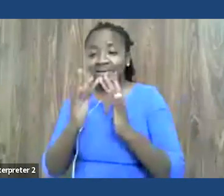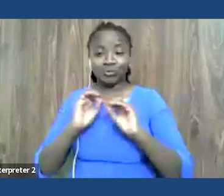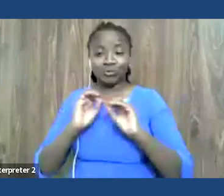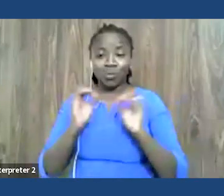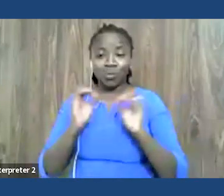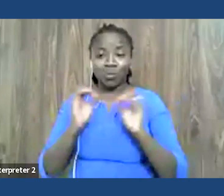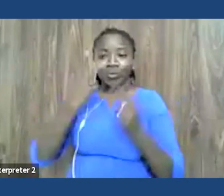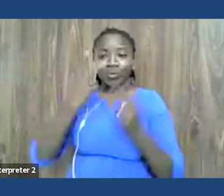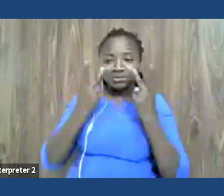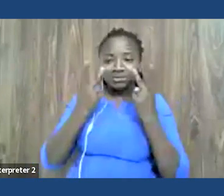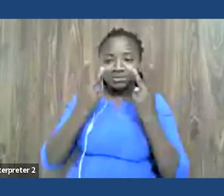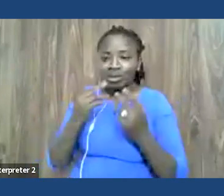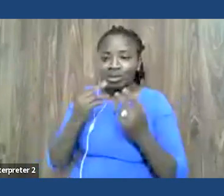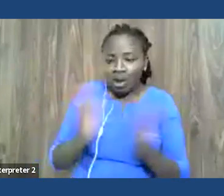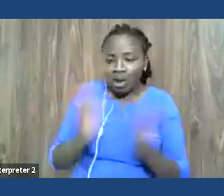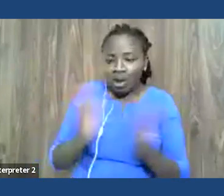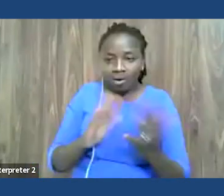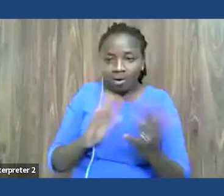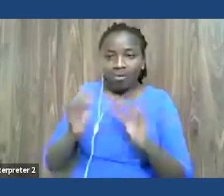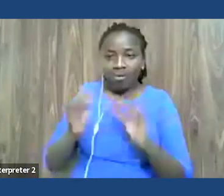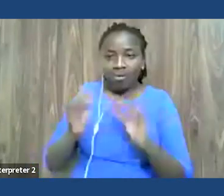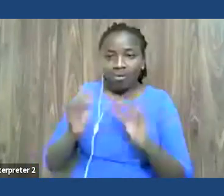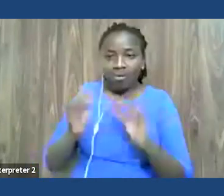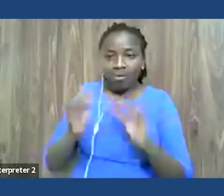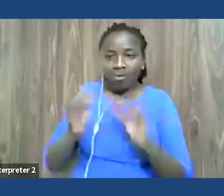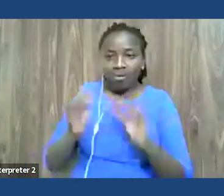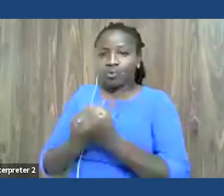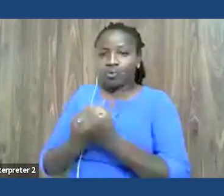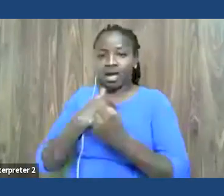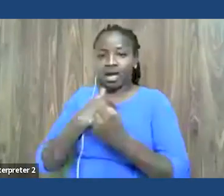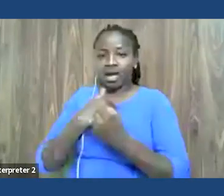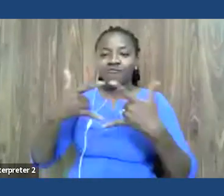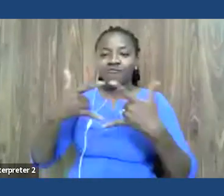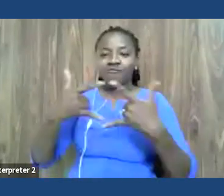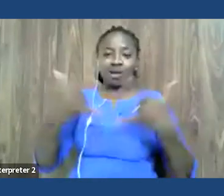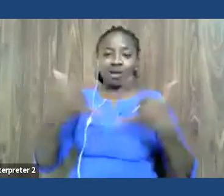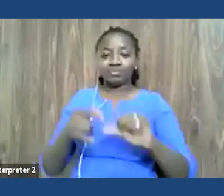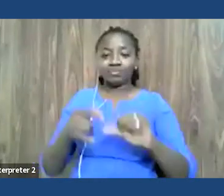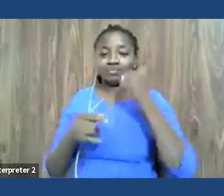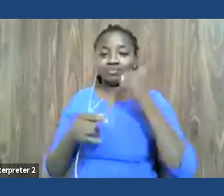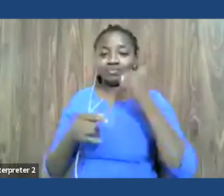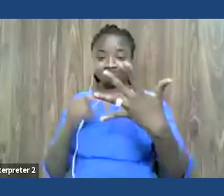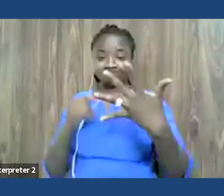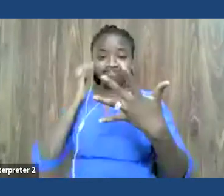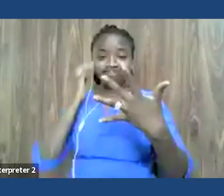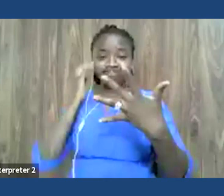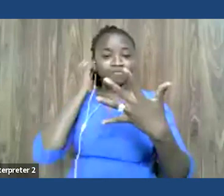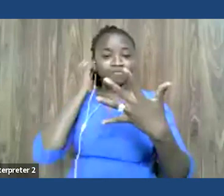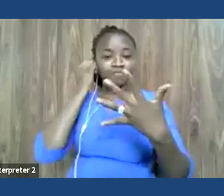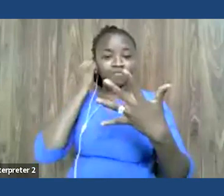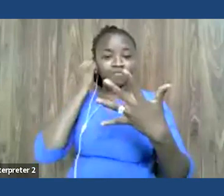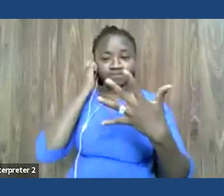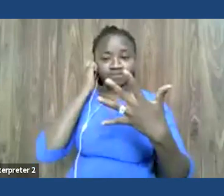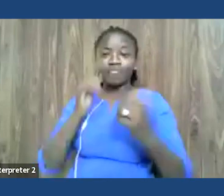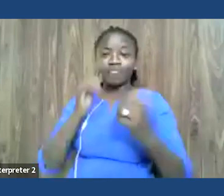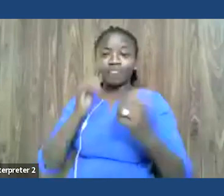We track -- at AARP, we track five barriers to digital connection with older persons.